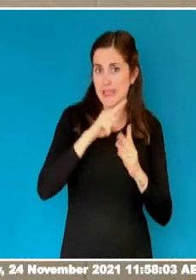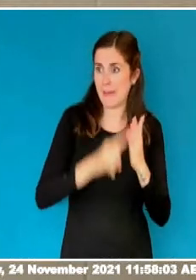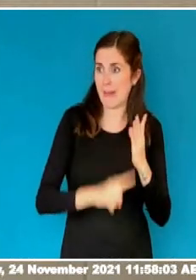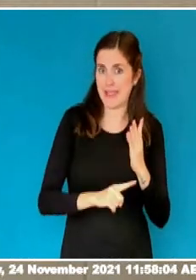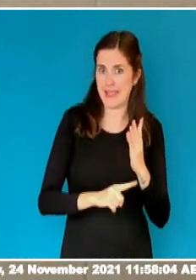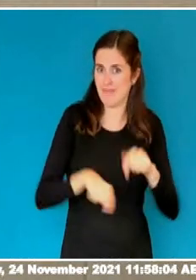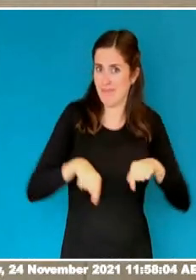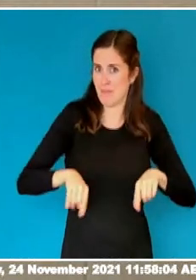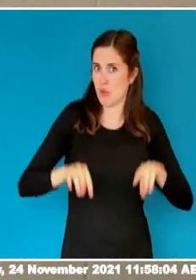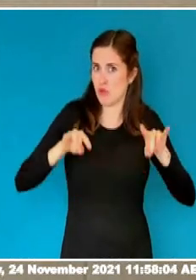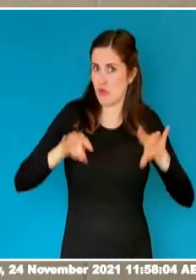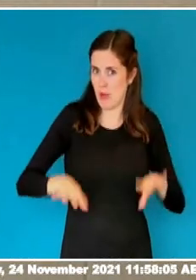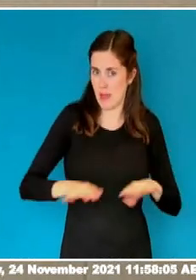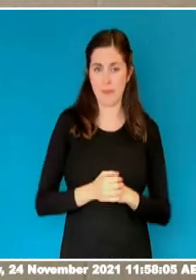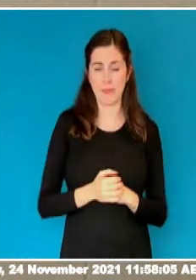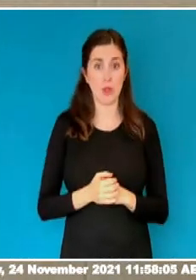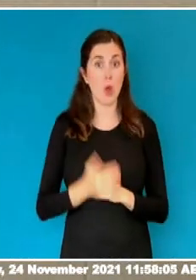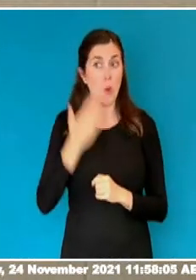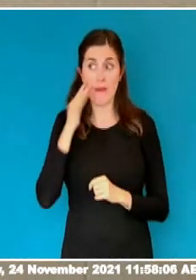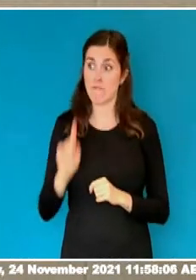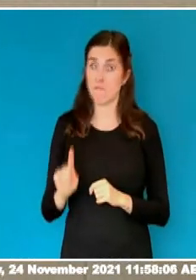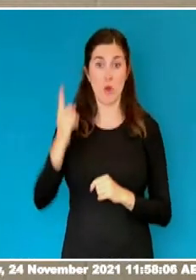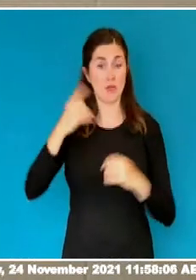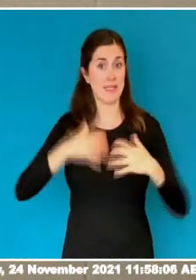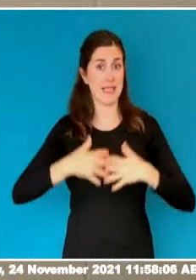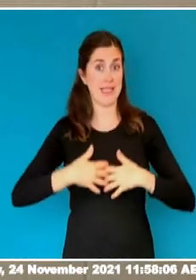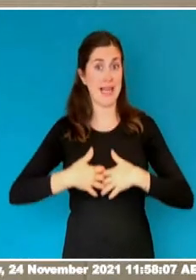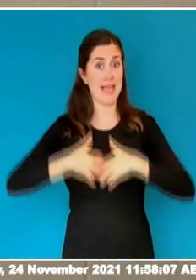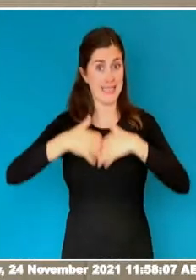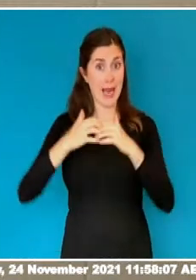And work was commissioned in the early days which actually has formed part of the